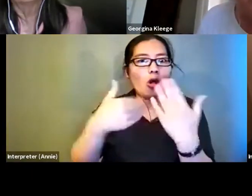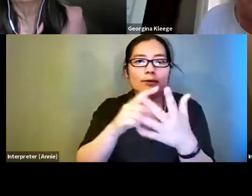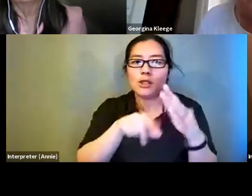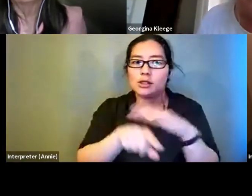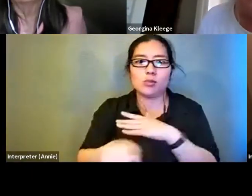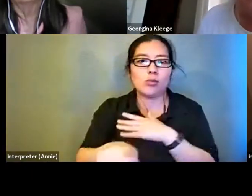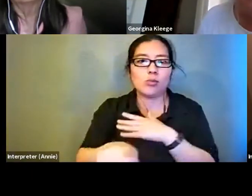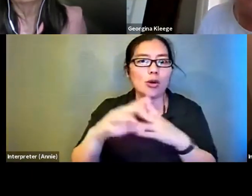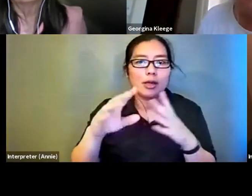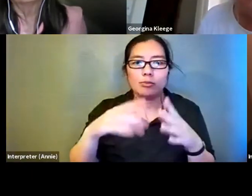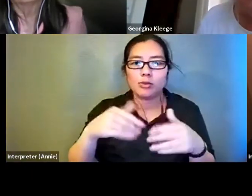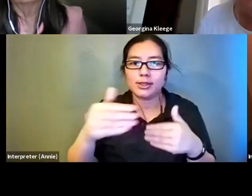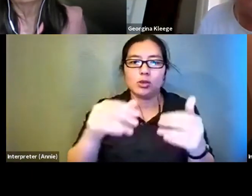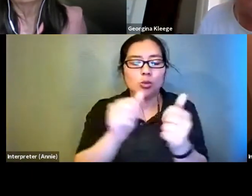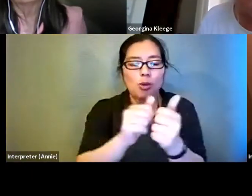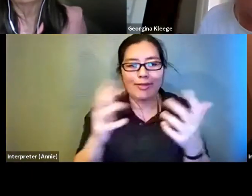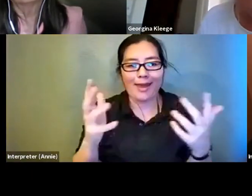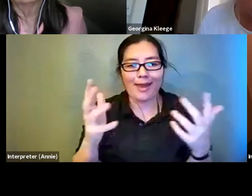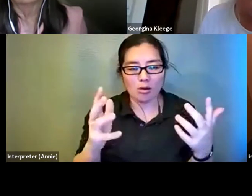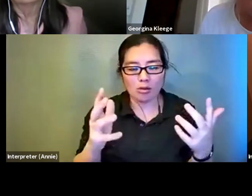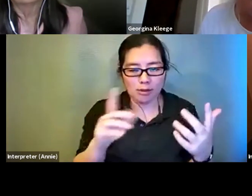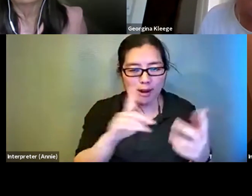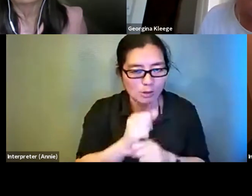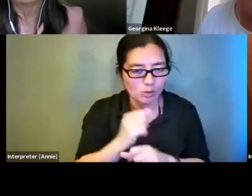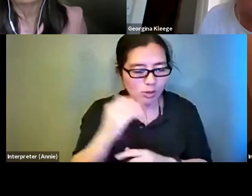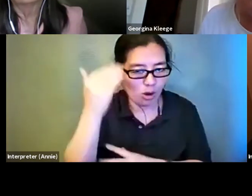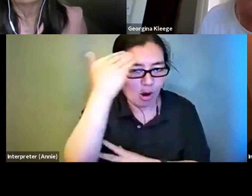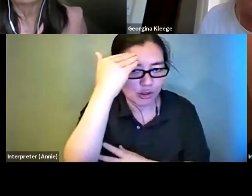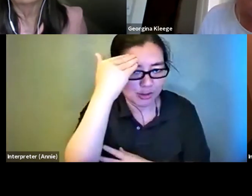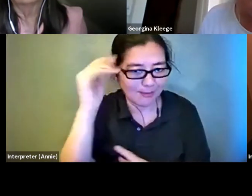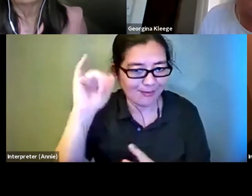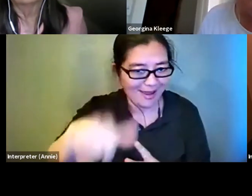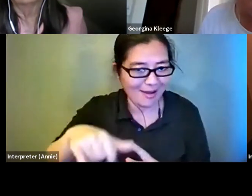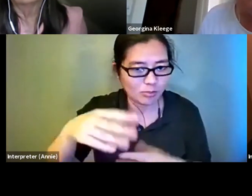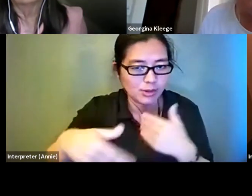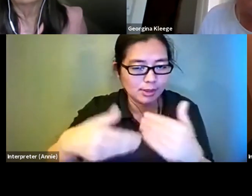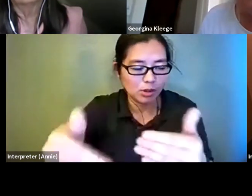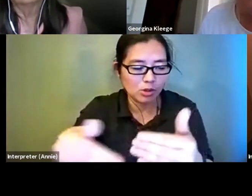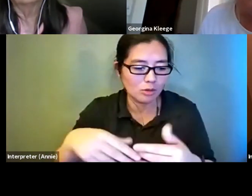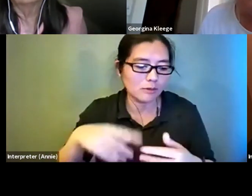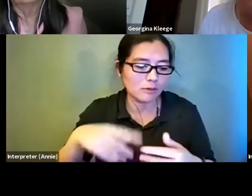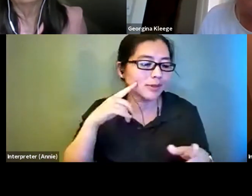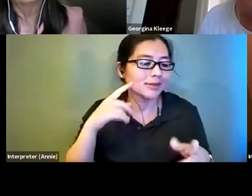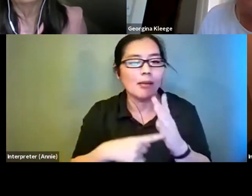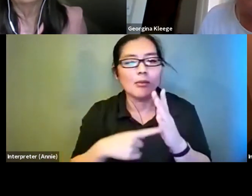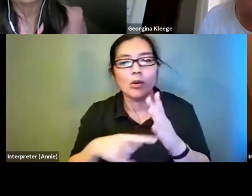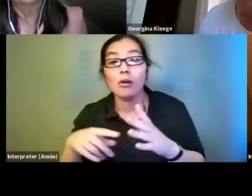them consciously in the same way we read a comic. We don't say now I'm going to activate my